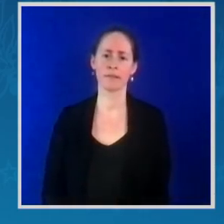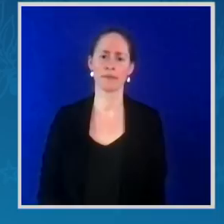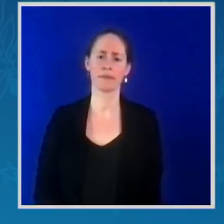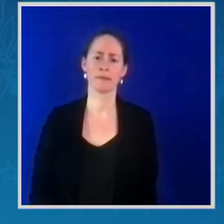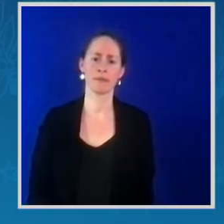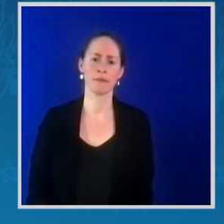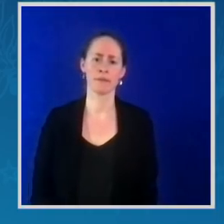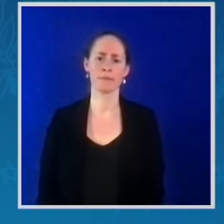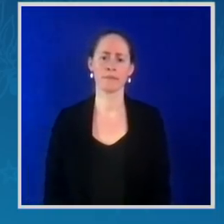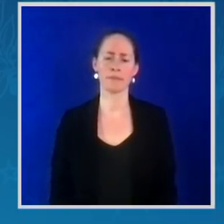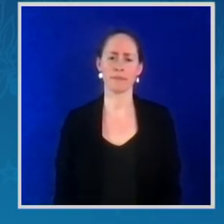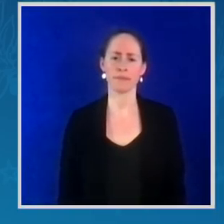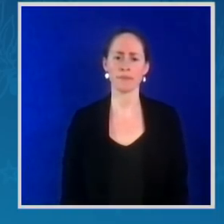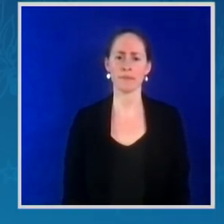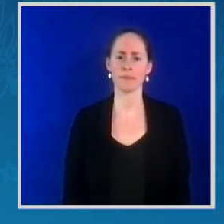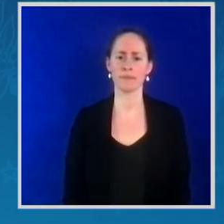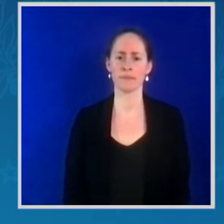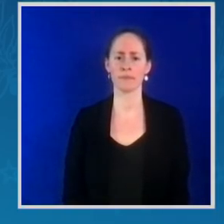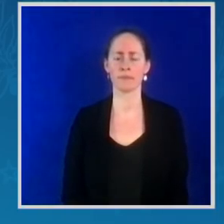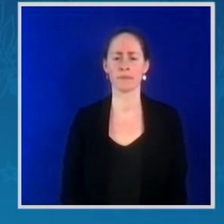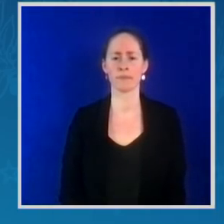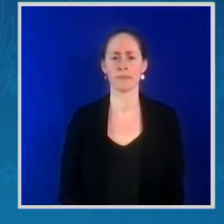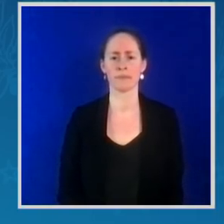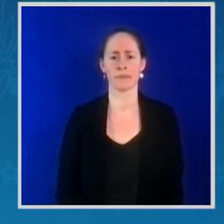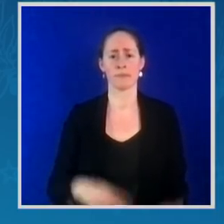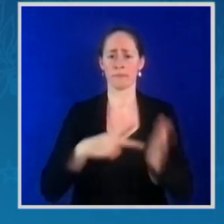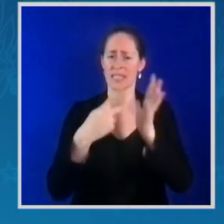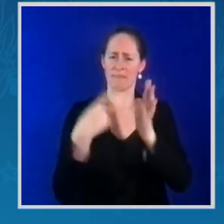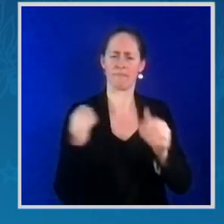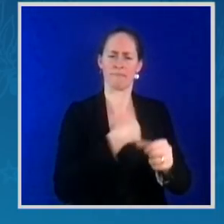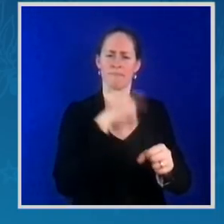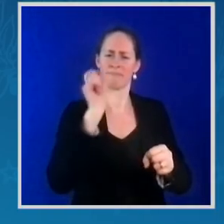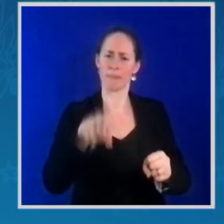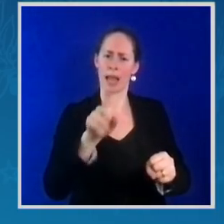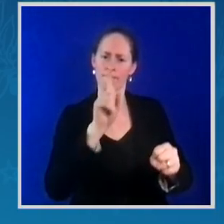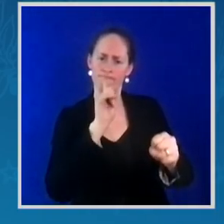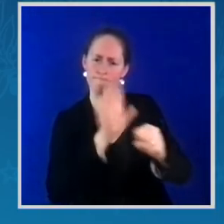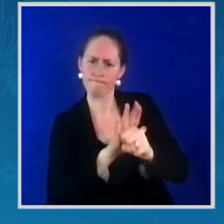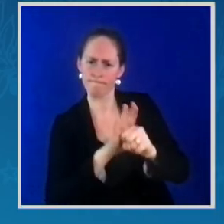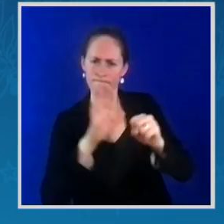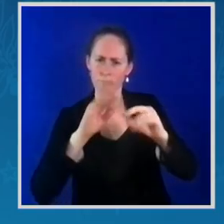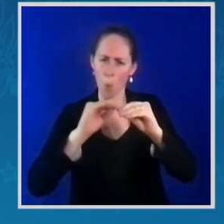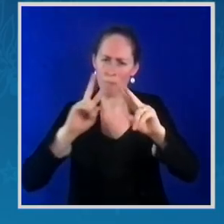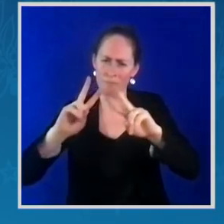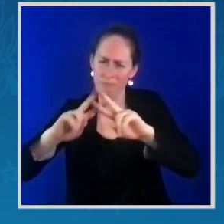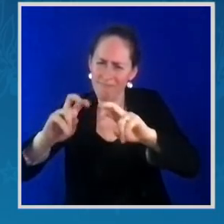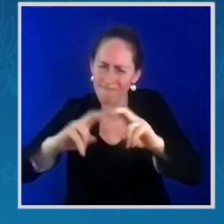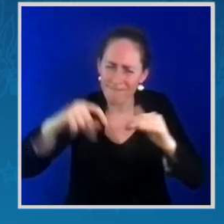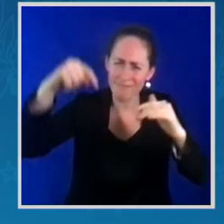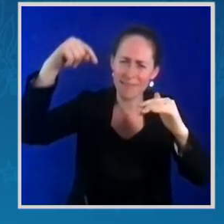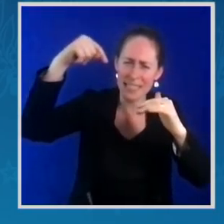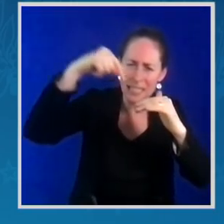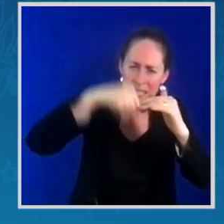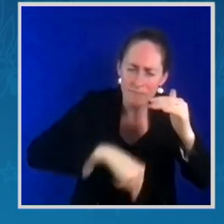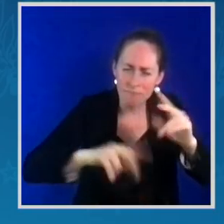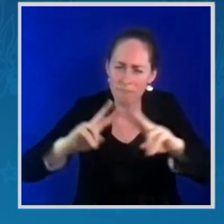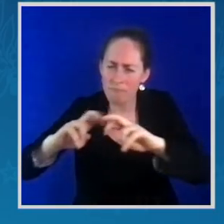with a commitment to going deep and making a commitment over a period of time